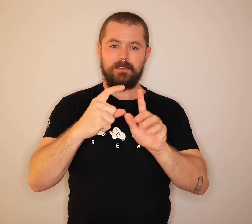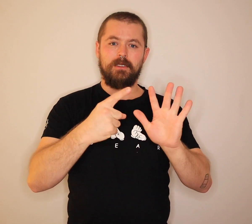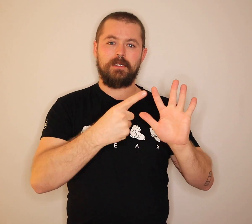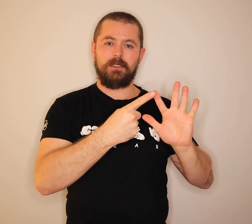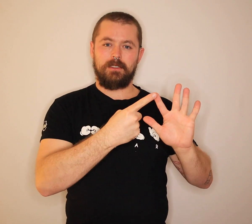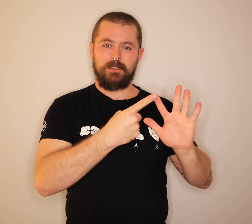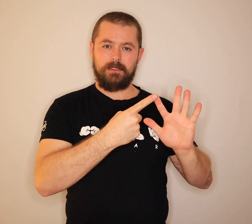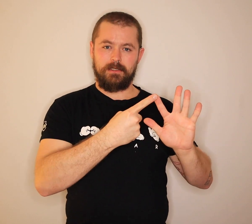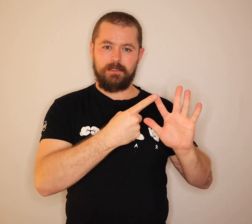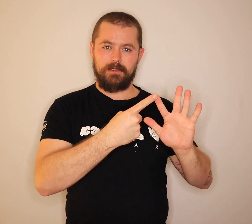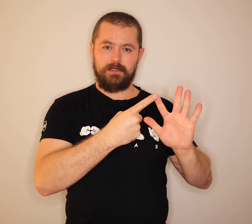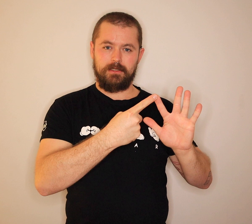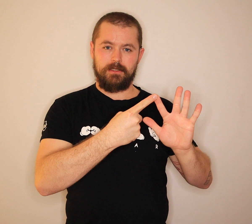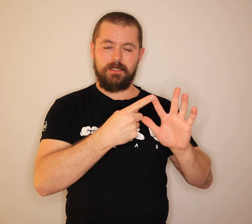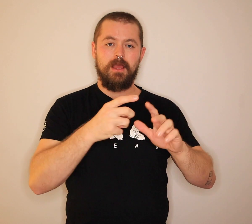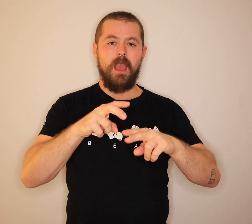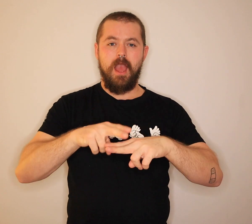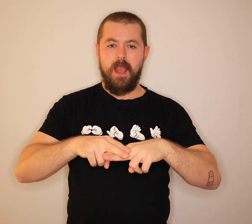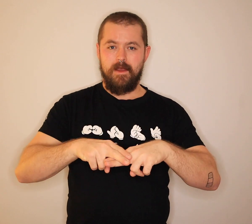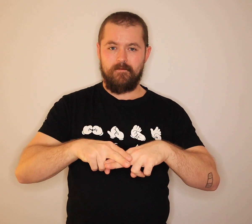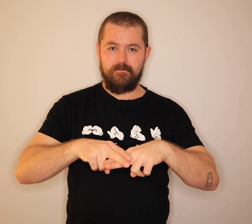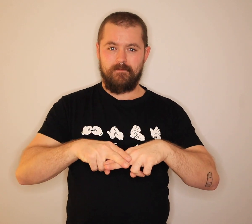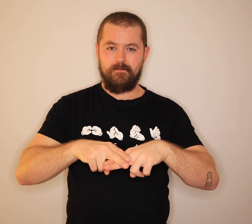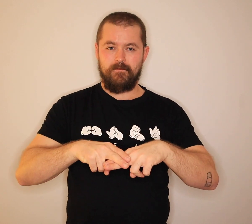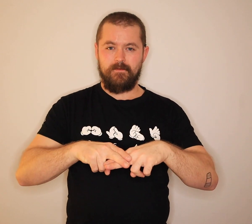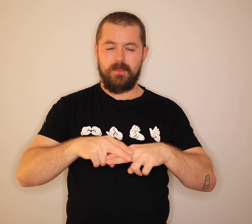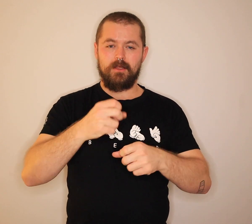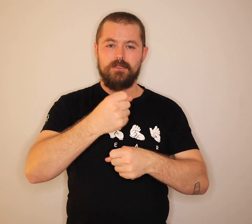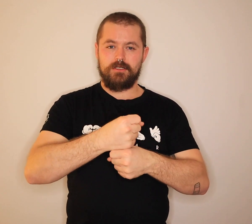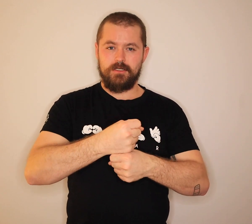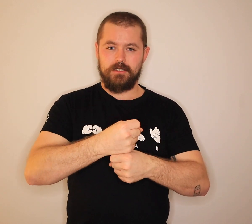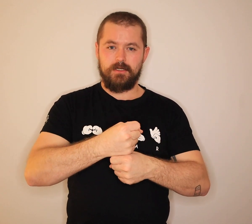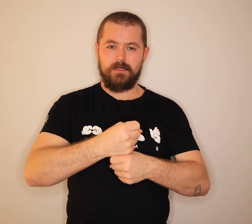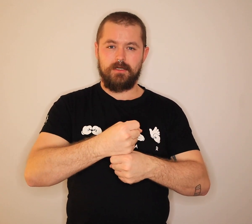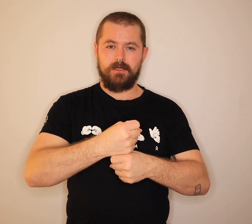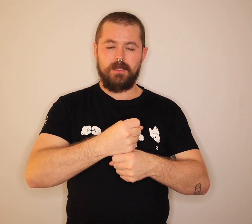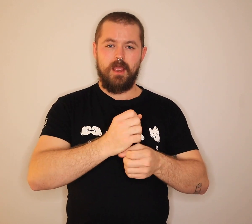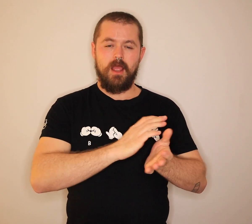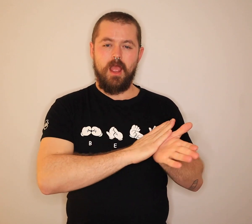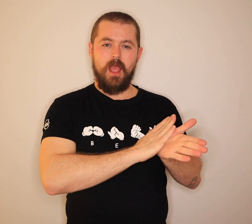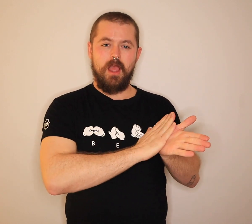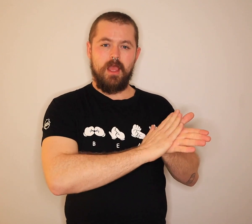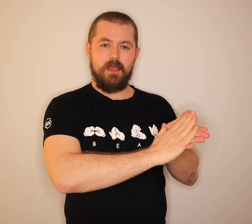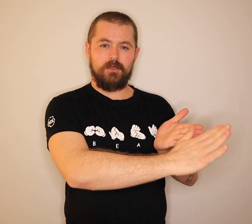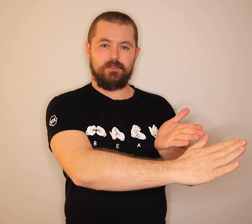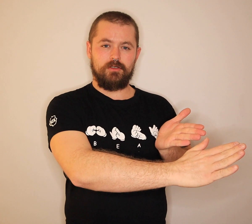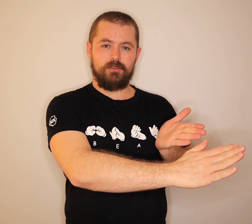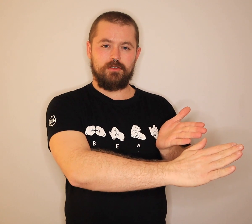Fingerspelling: E... F... G... H...